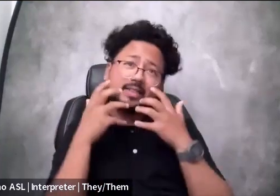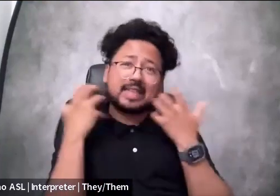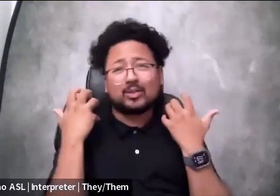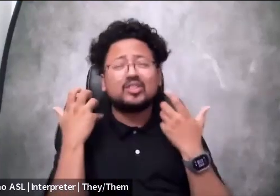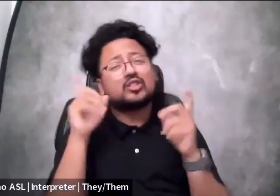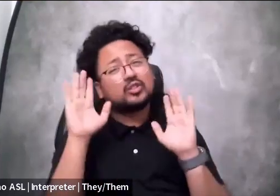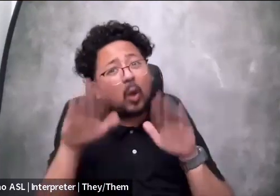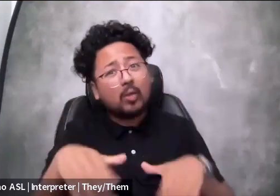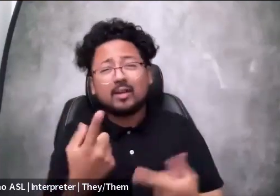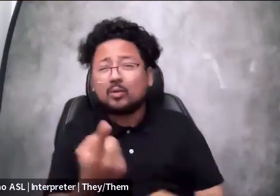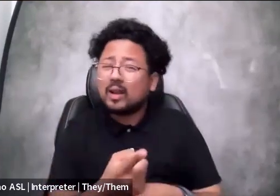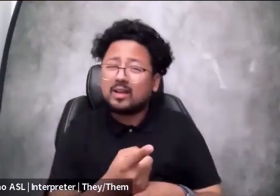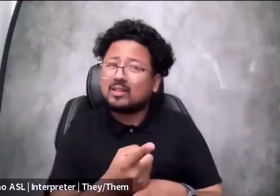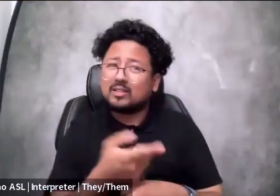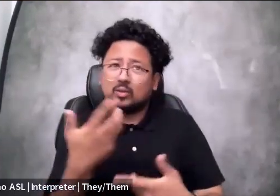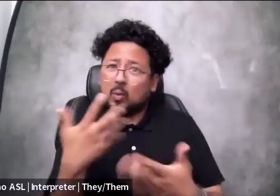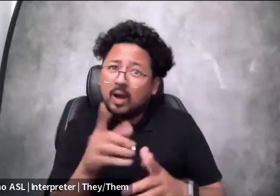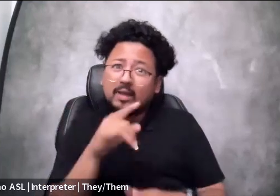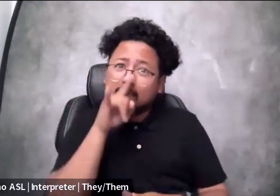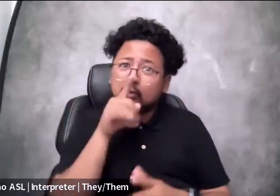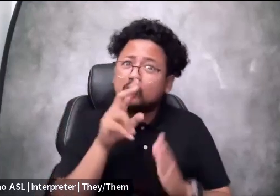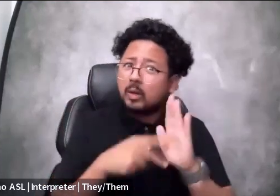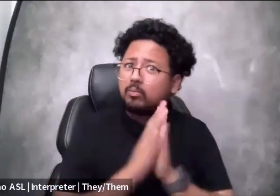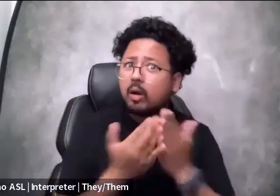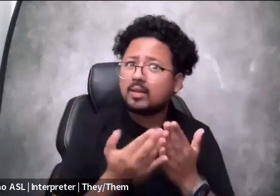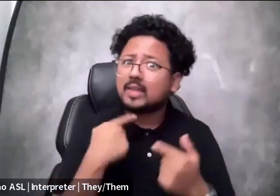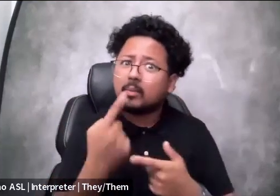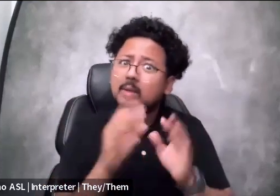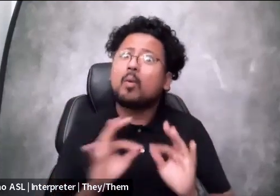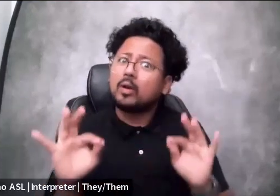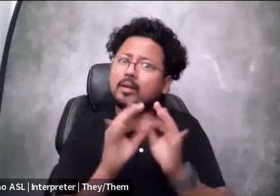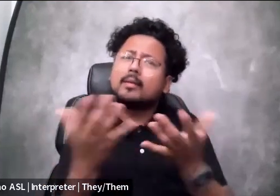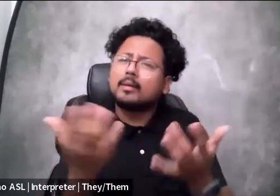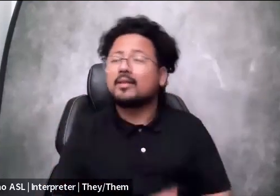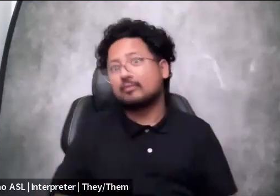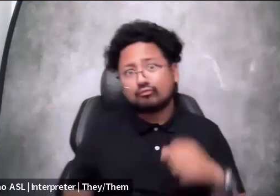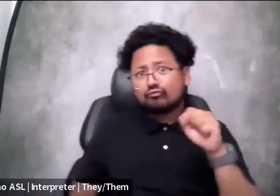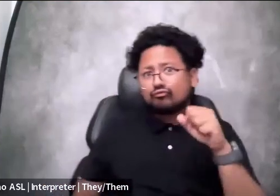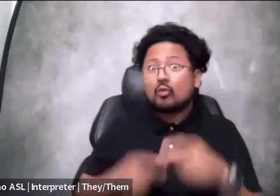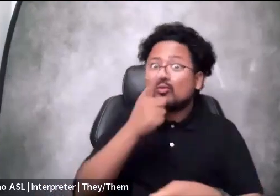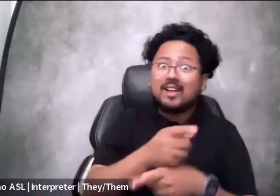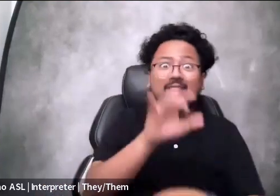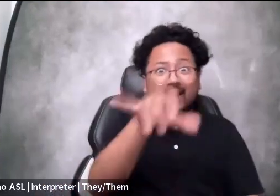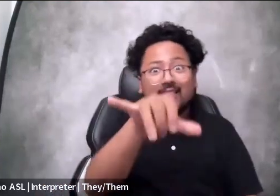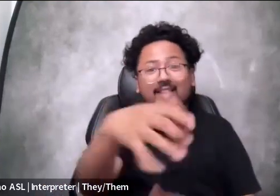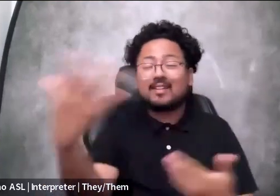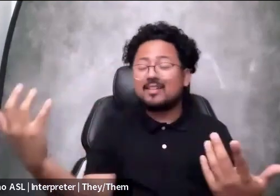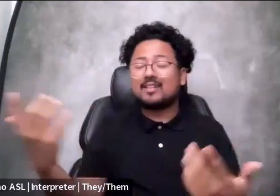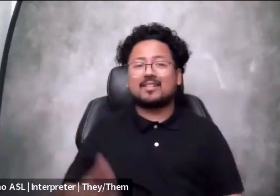Do you know what gets a kid not to read a book? Tell 'em it's important. Yeah, yeah. Well, I mean, kids love this.